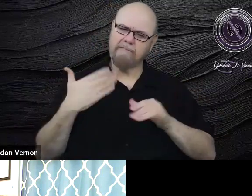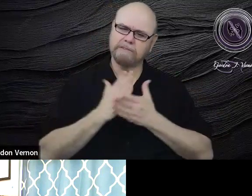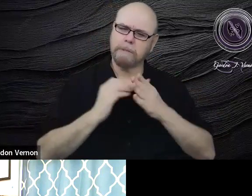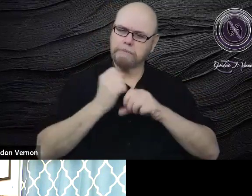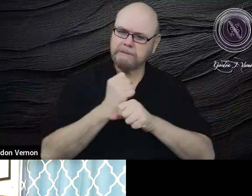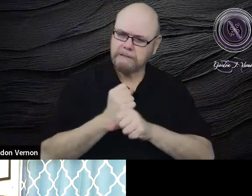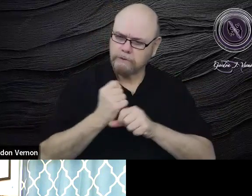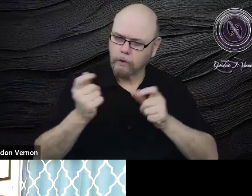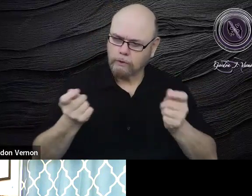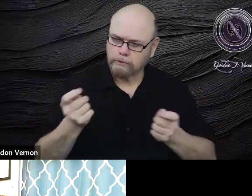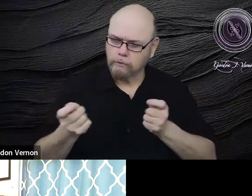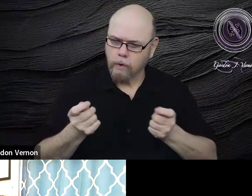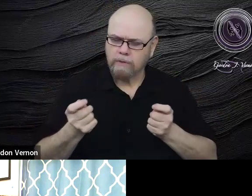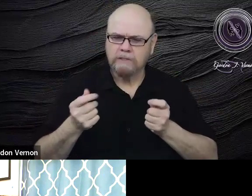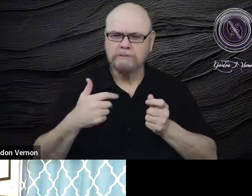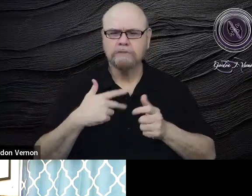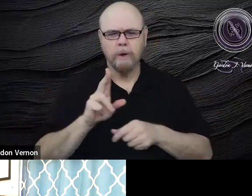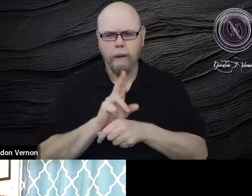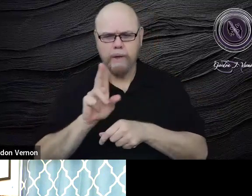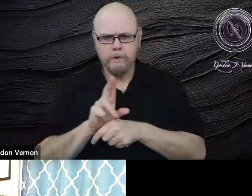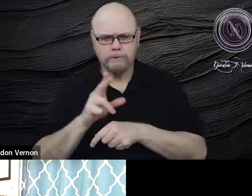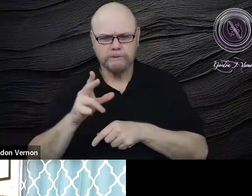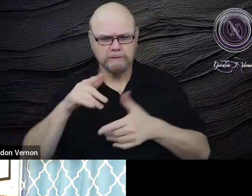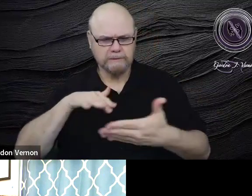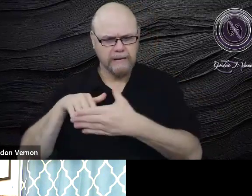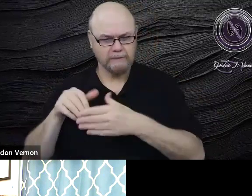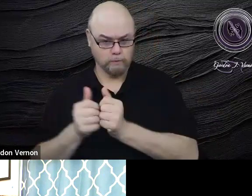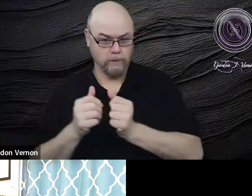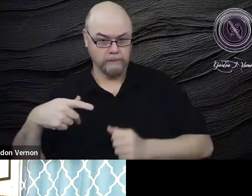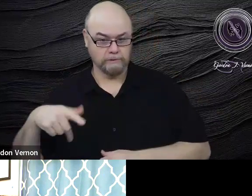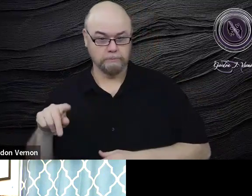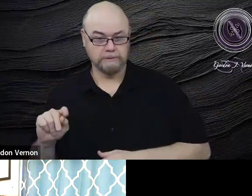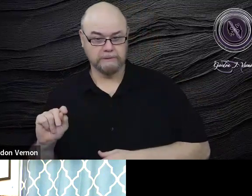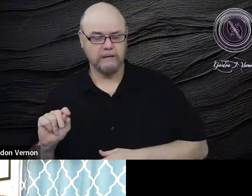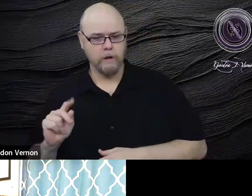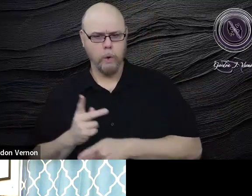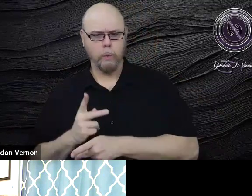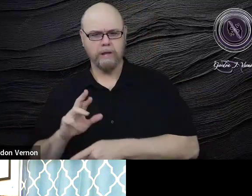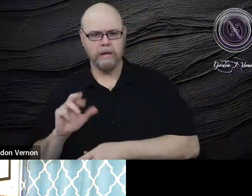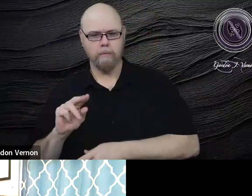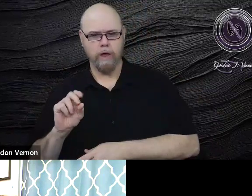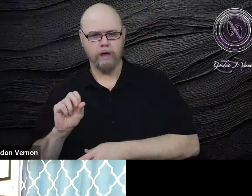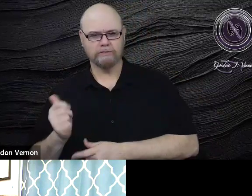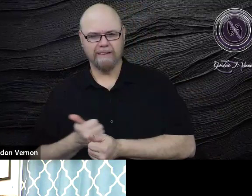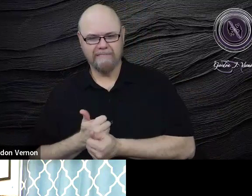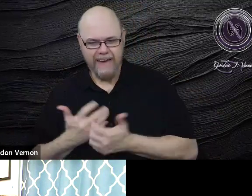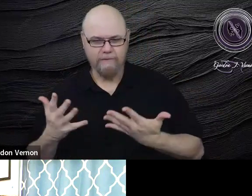And I have to admit, with our data I think we can only very partially answer this question.